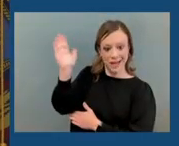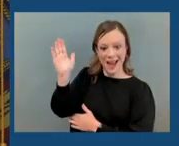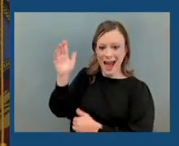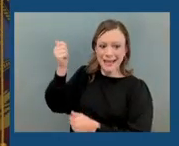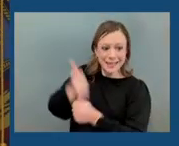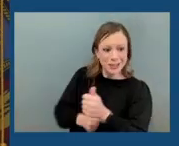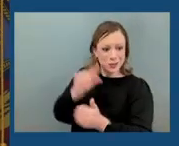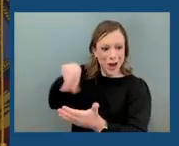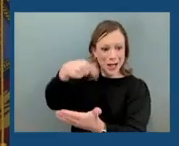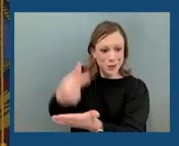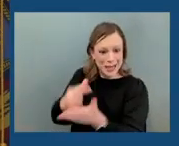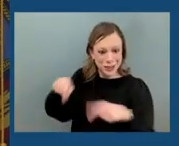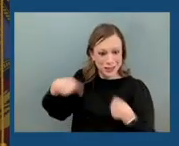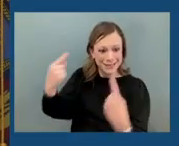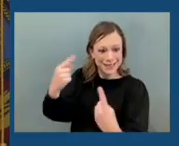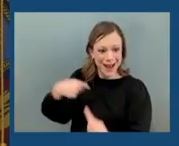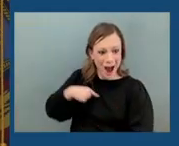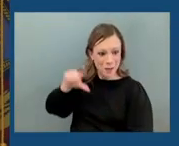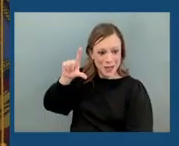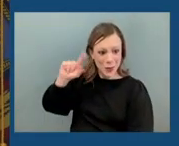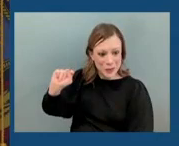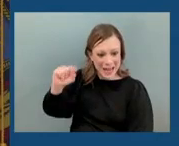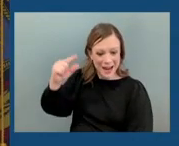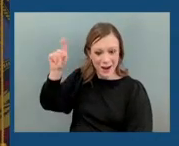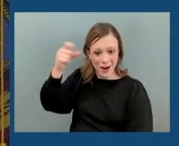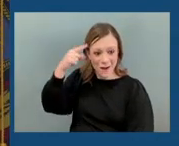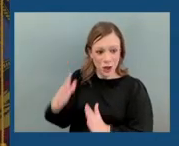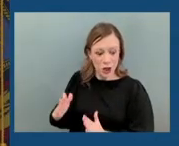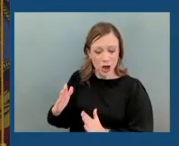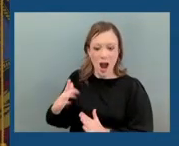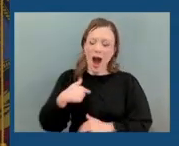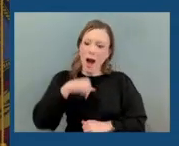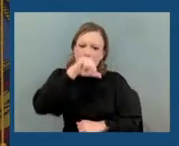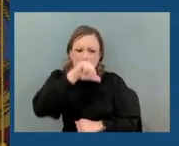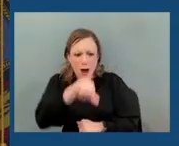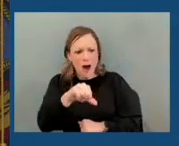I love looking in the ideas, the eyes of these young people and saying, yes, you've made the right decision.